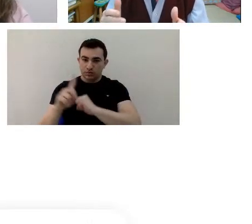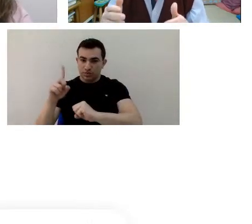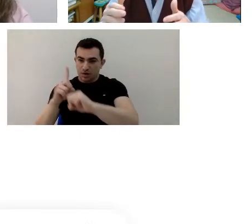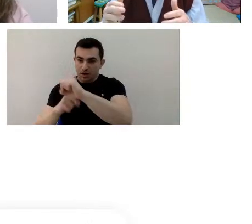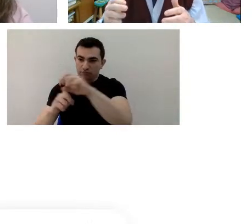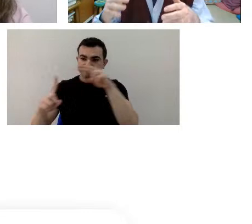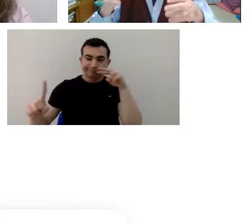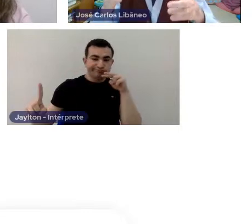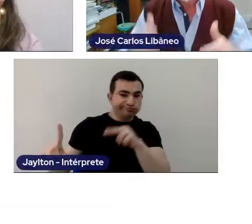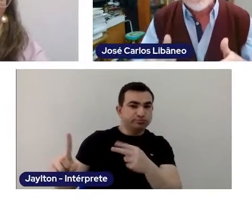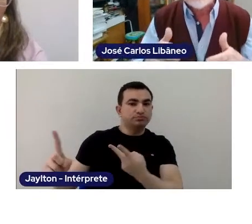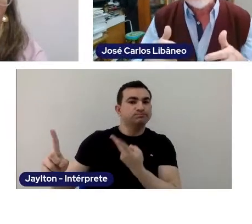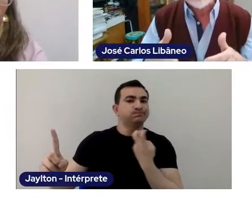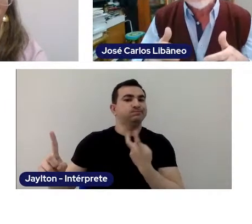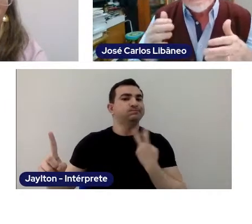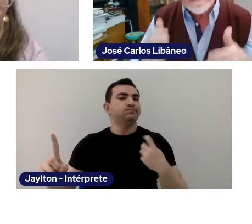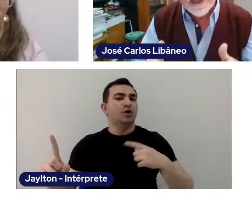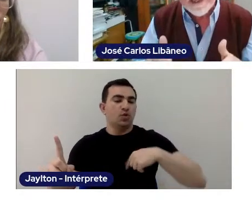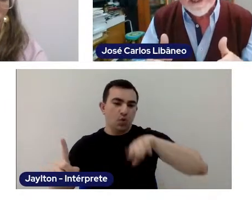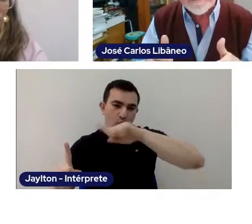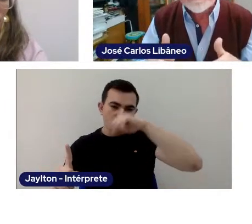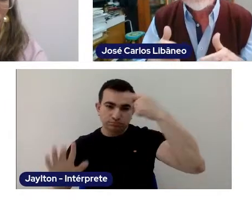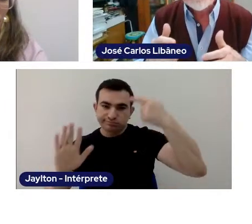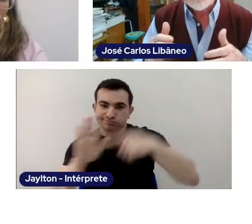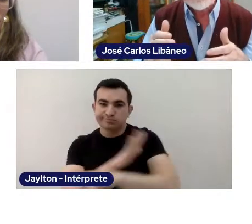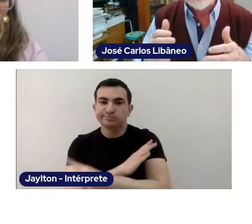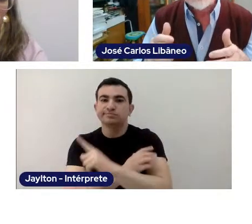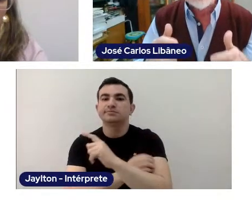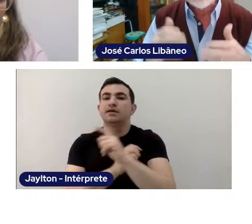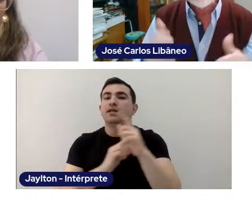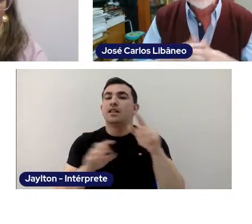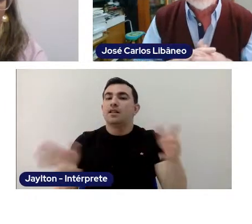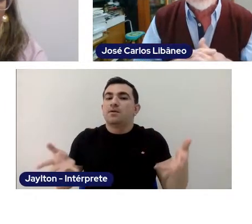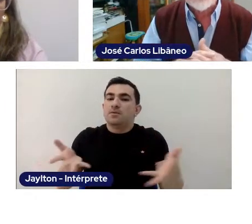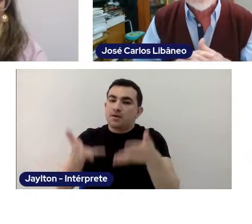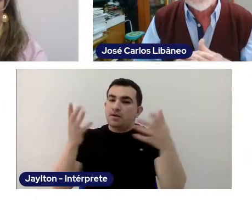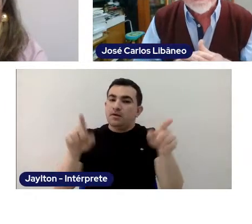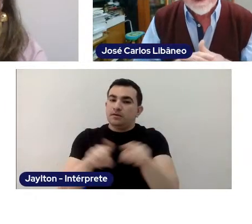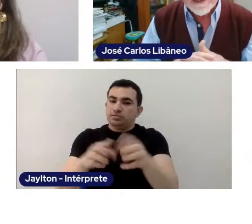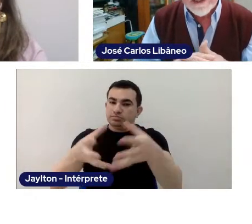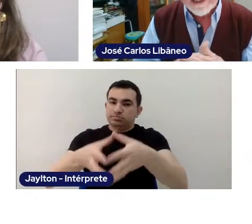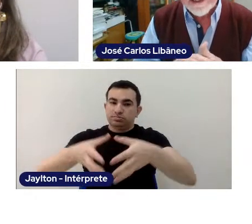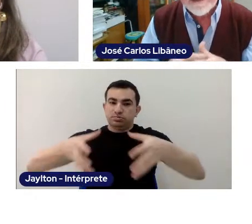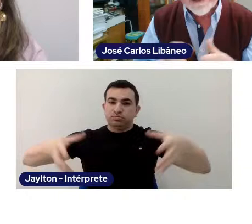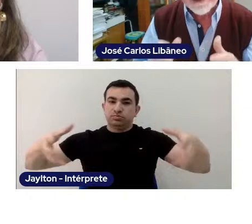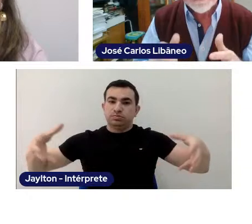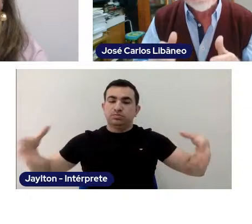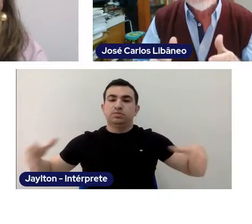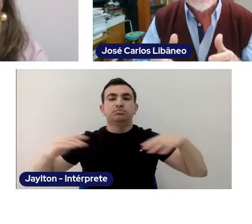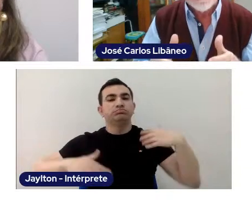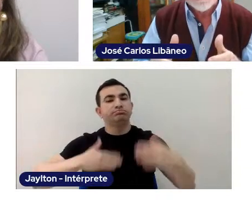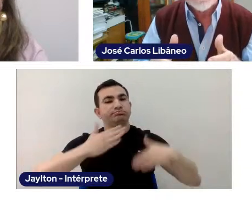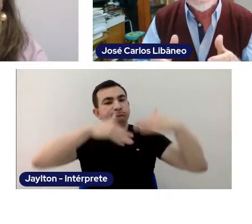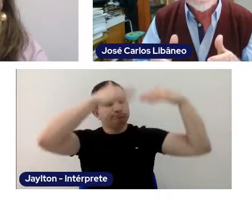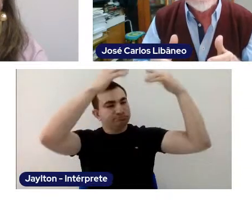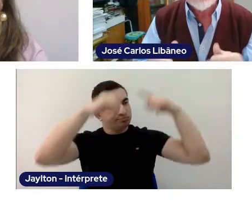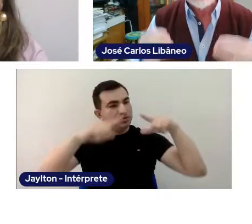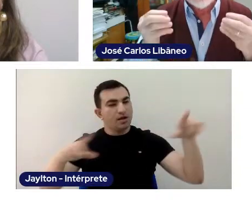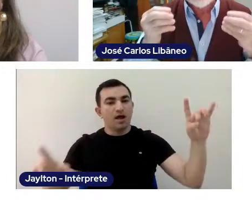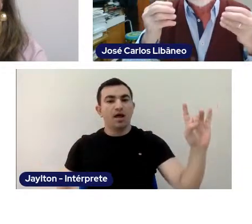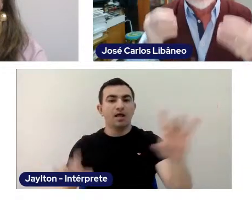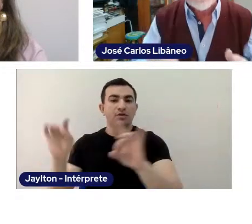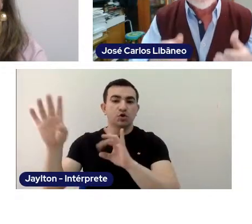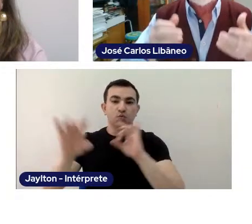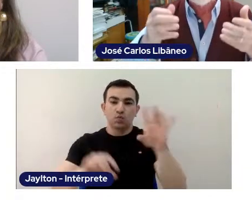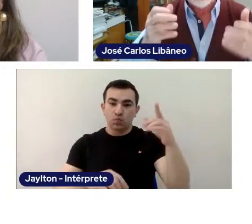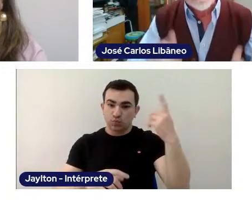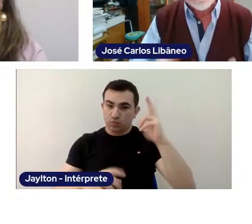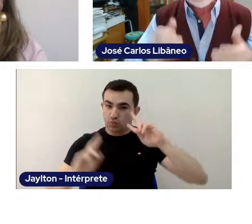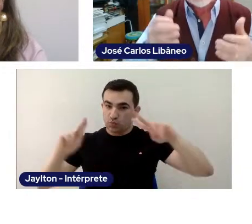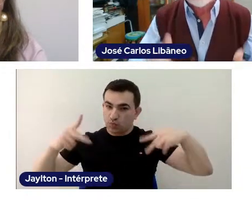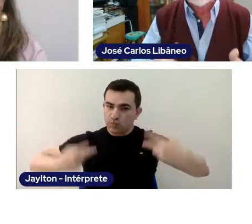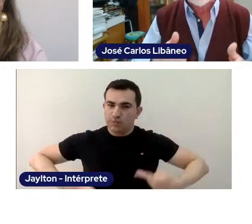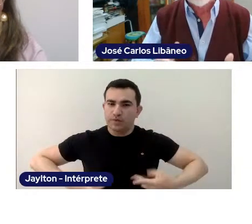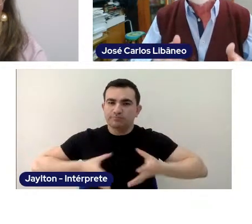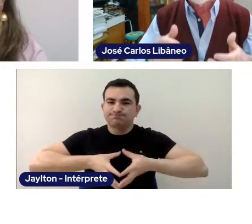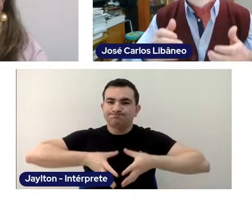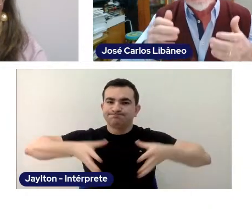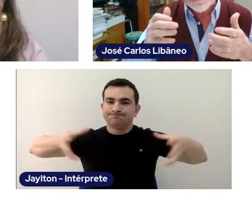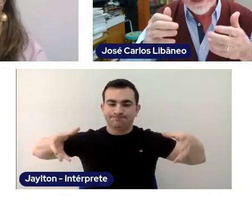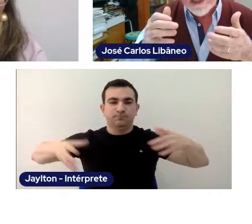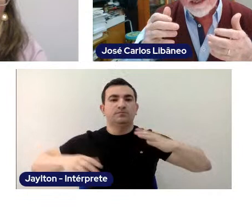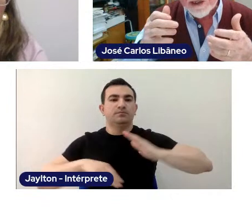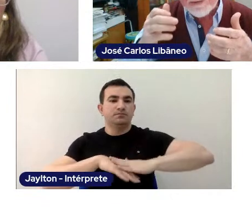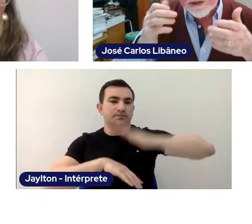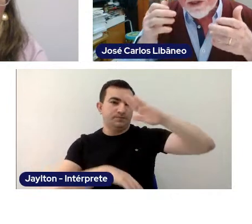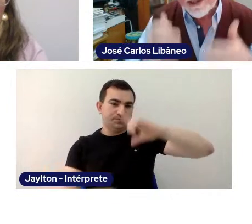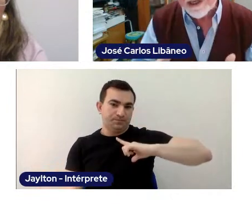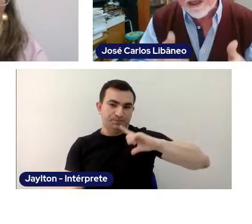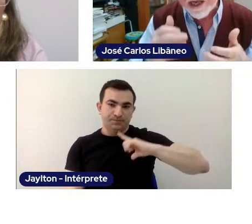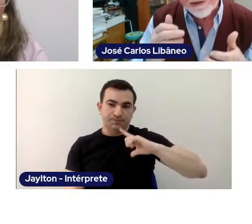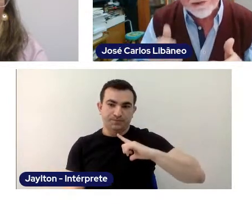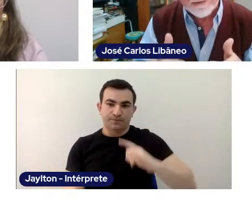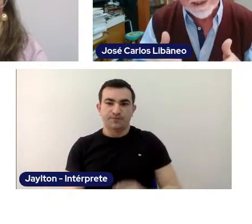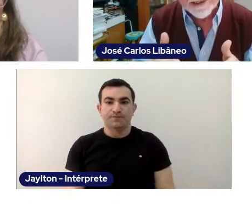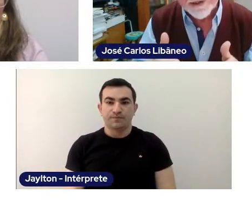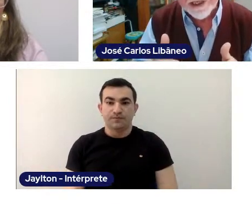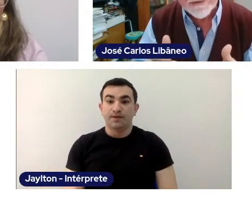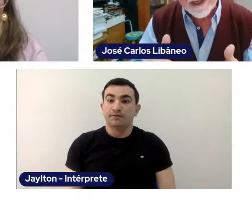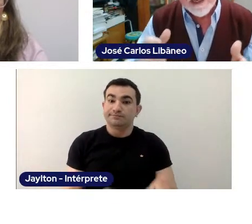it promotes and expands the development of human capabilities. The development of human capabilities, human potentialities.